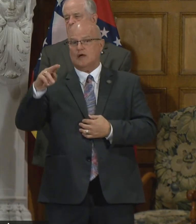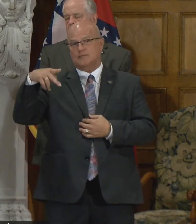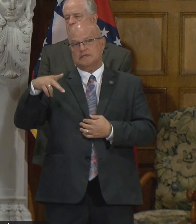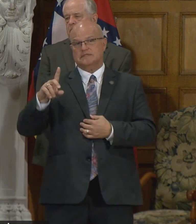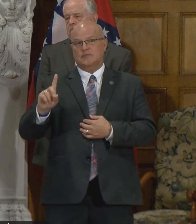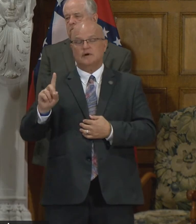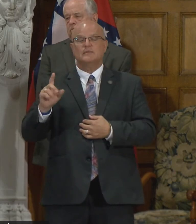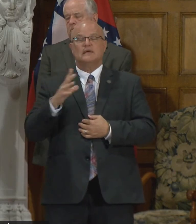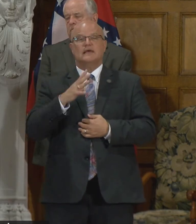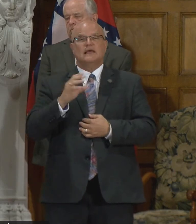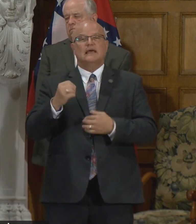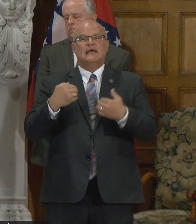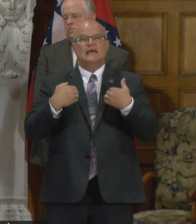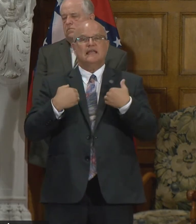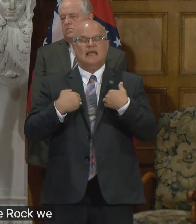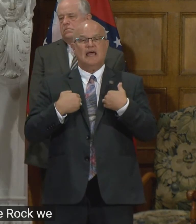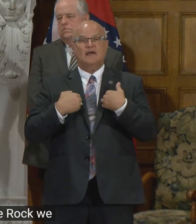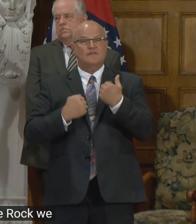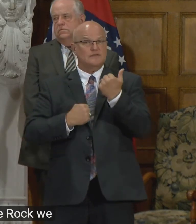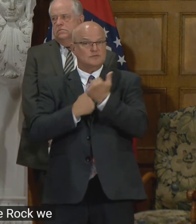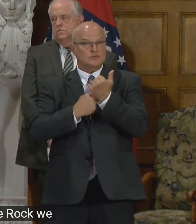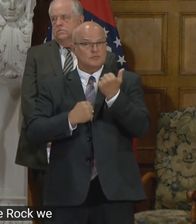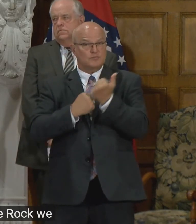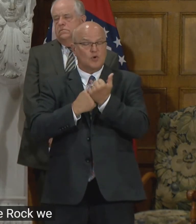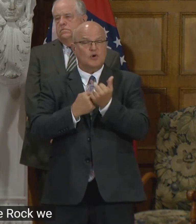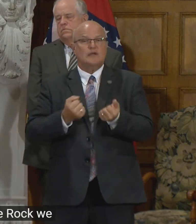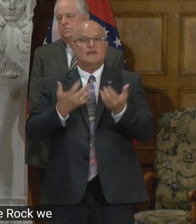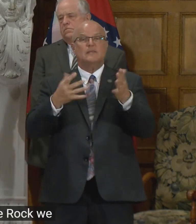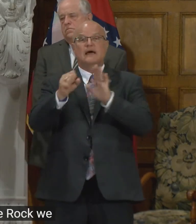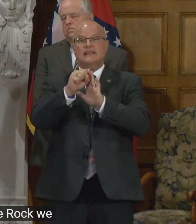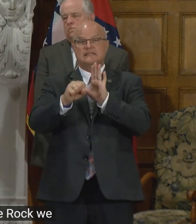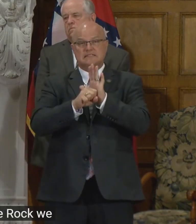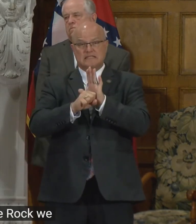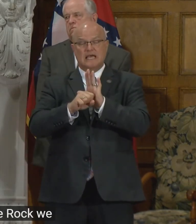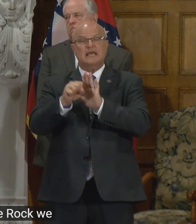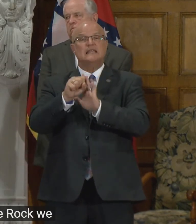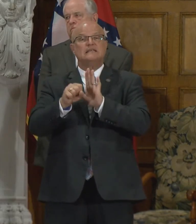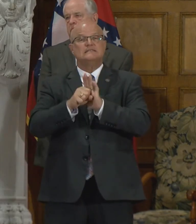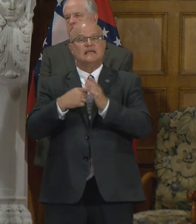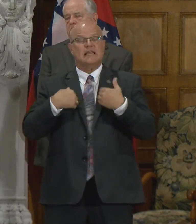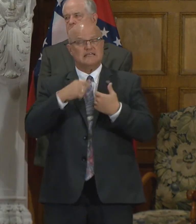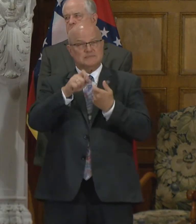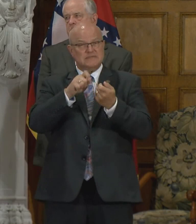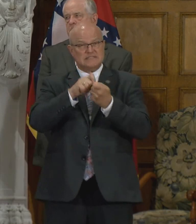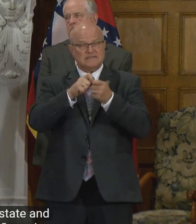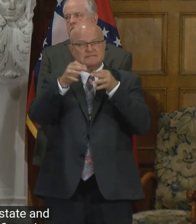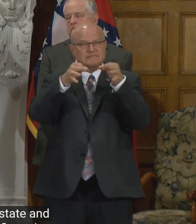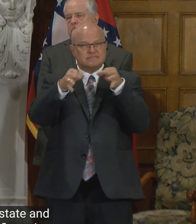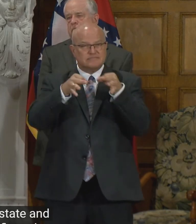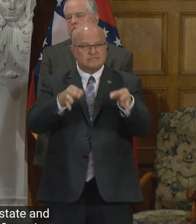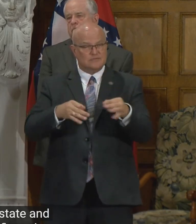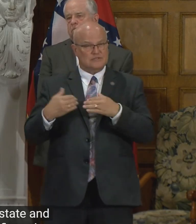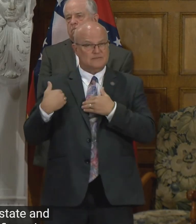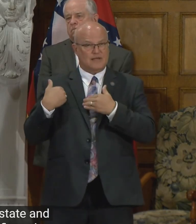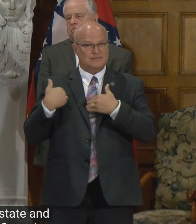we have the support given by the state and the state has specific and defined responsibilities.